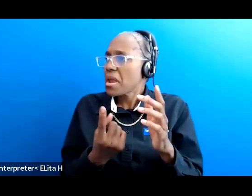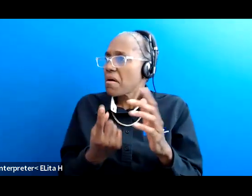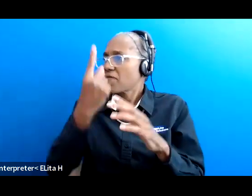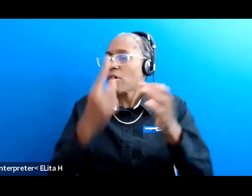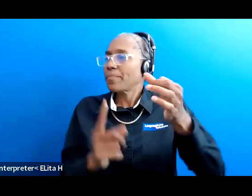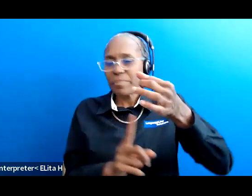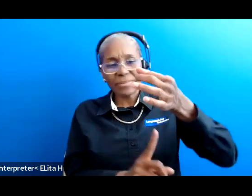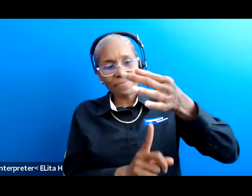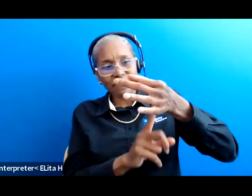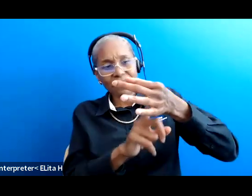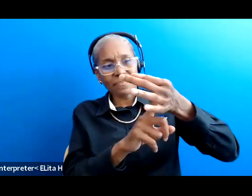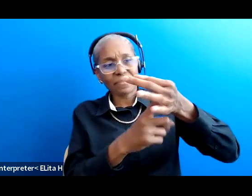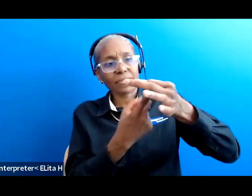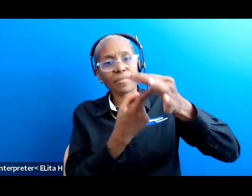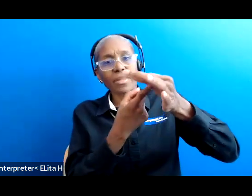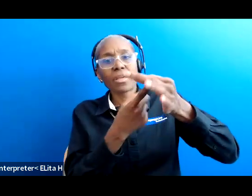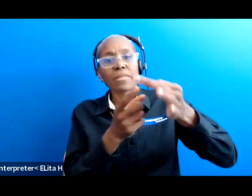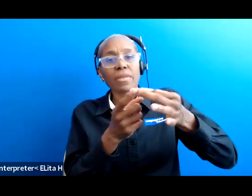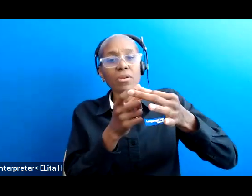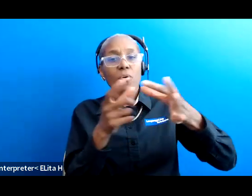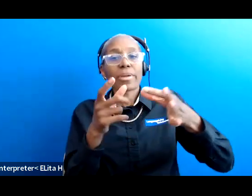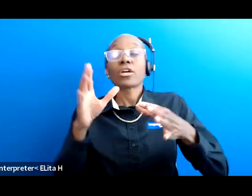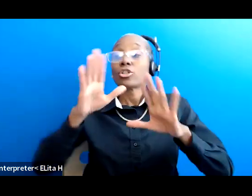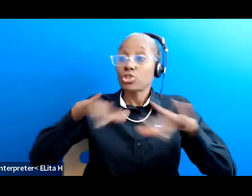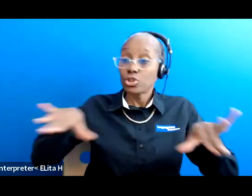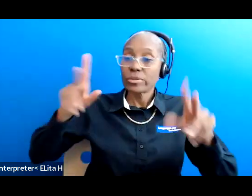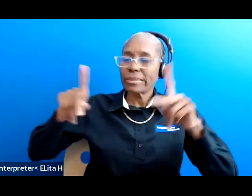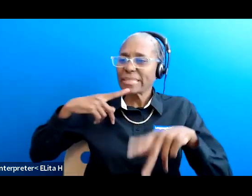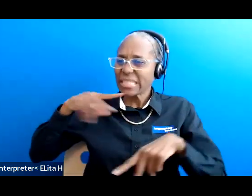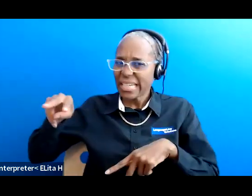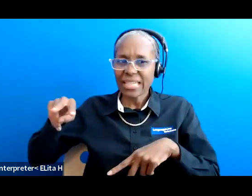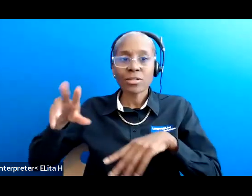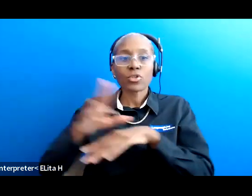In children, sometimes people will look at that and sometimes you use the pinky finger.